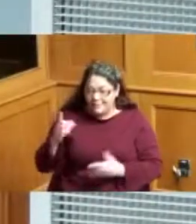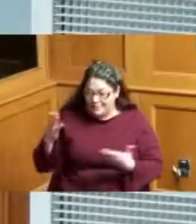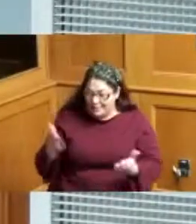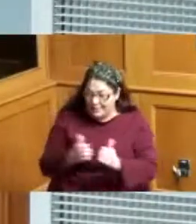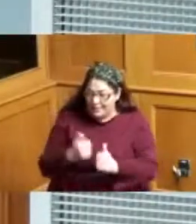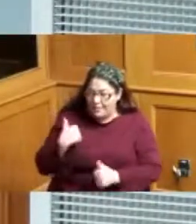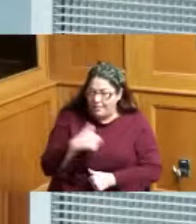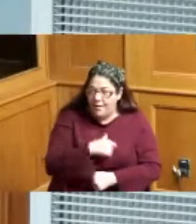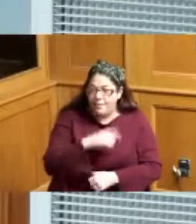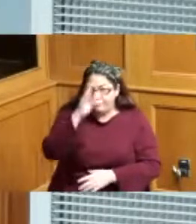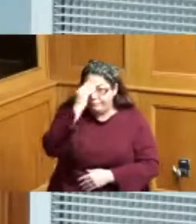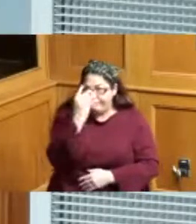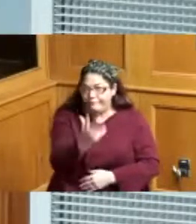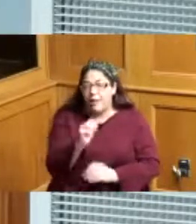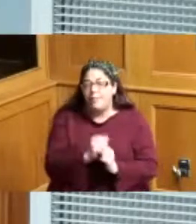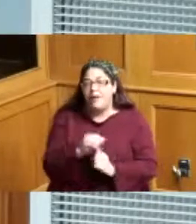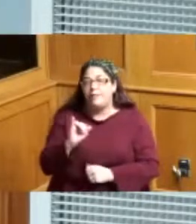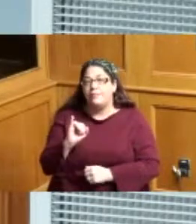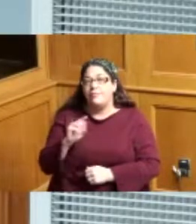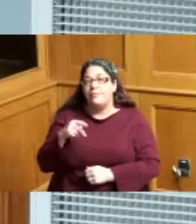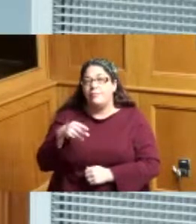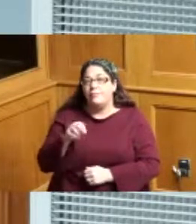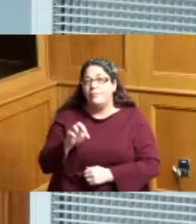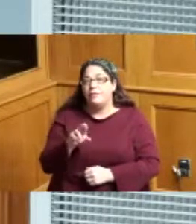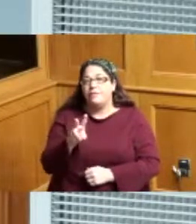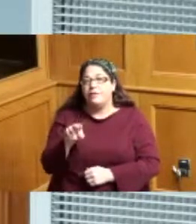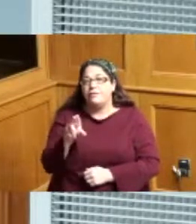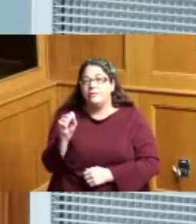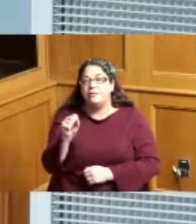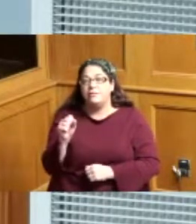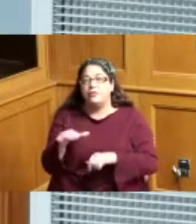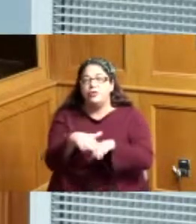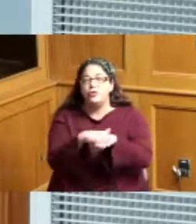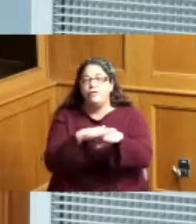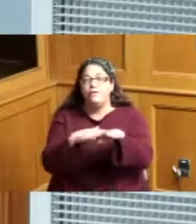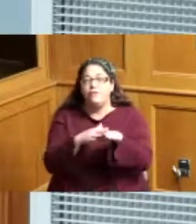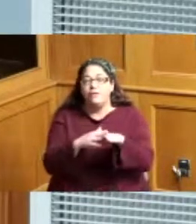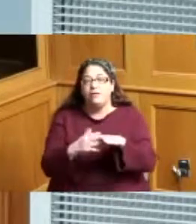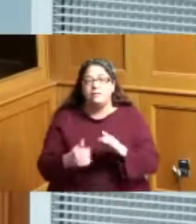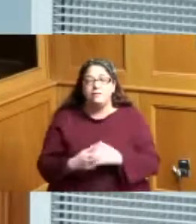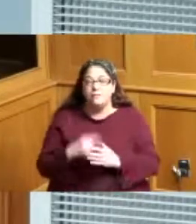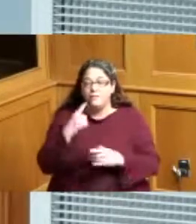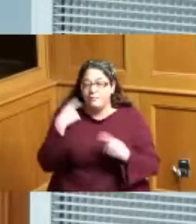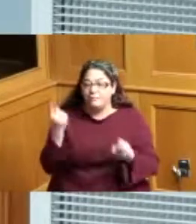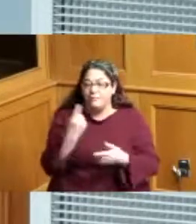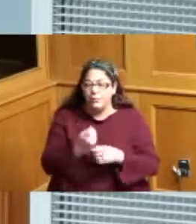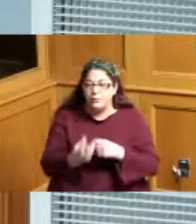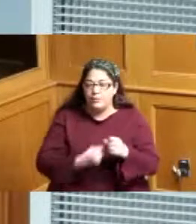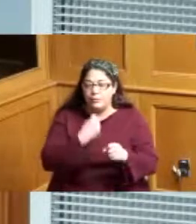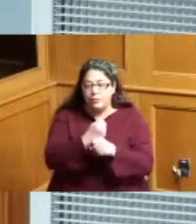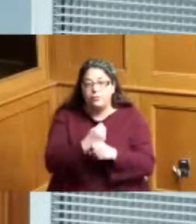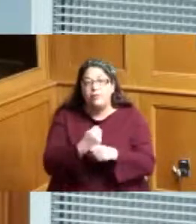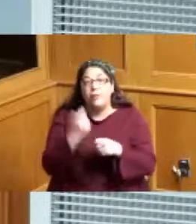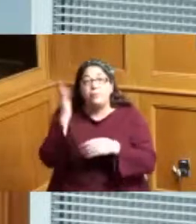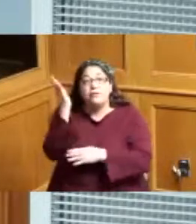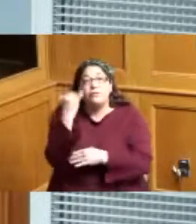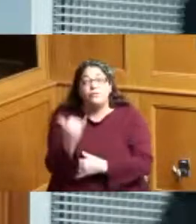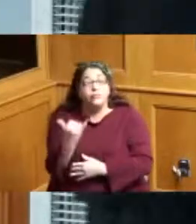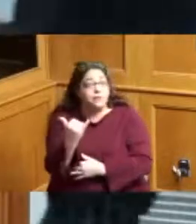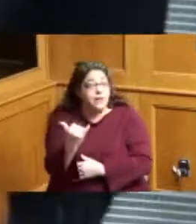update on the impervious surface fee work that's been taking place over the past couple of years so there's going to be a few of us presenting today we're going to go through the overview